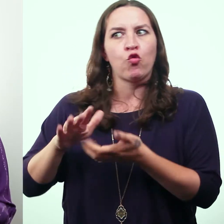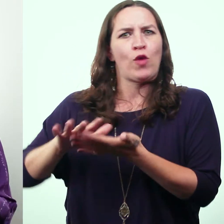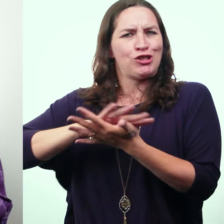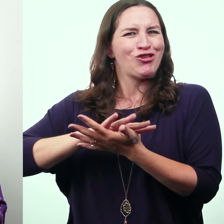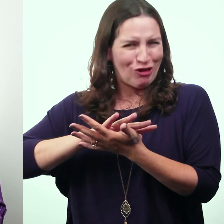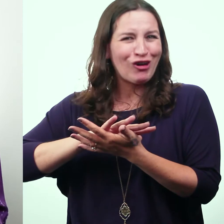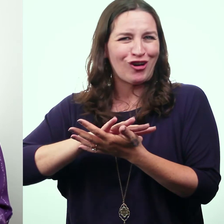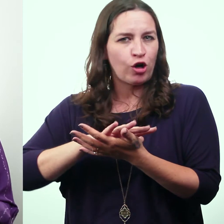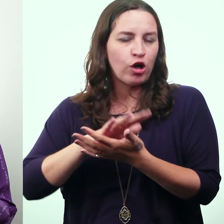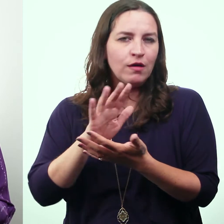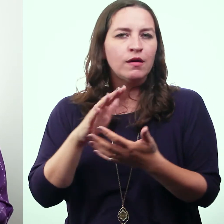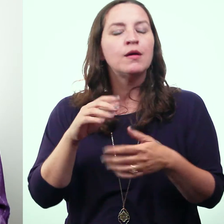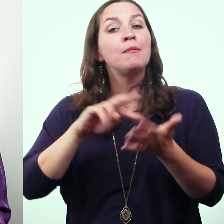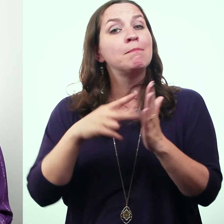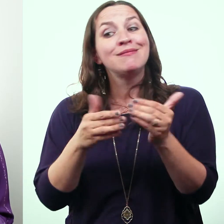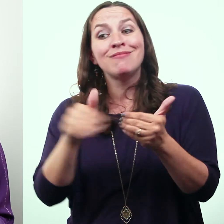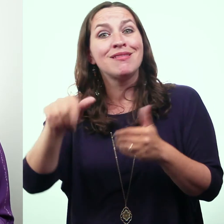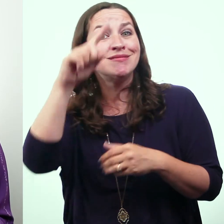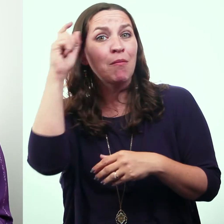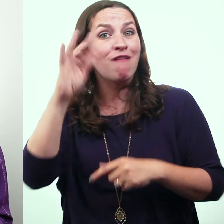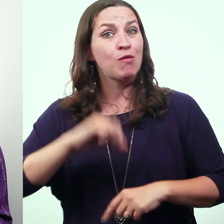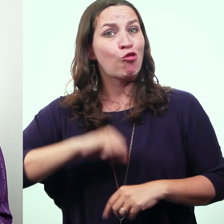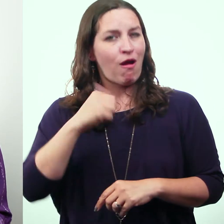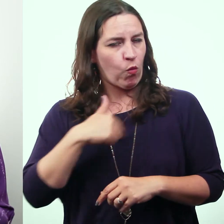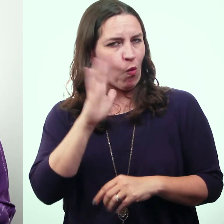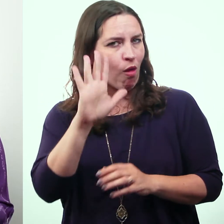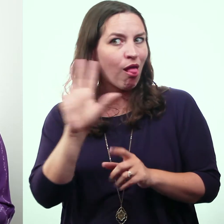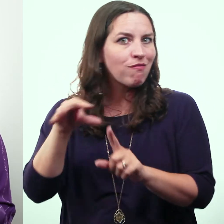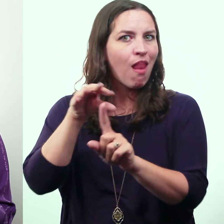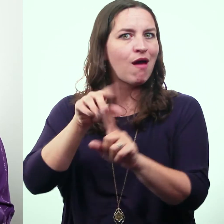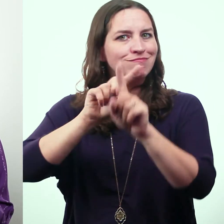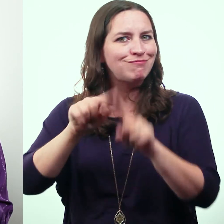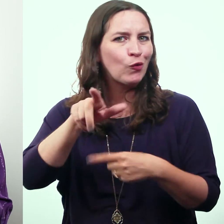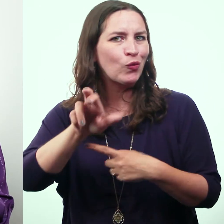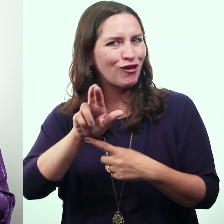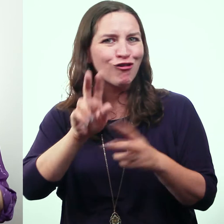the Summer of Pride, as we continue talking about queer issues, I want to invite you to